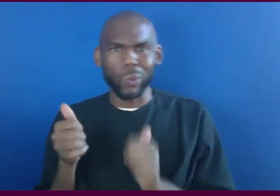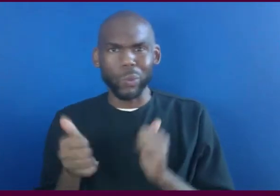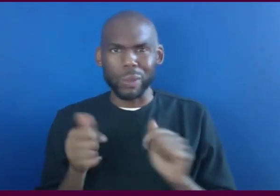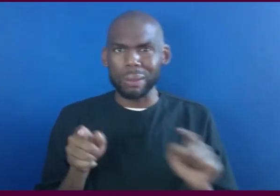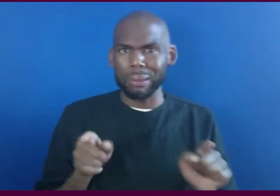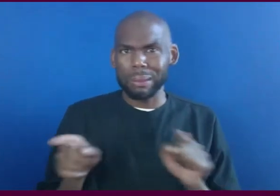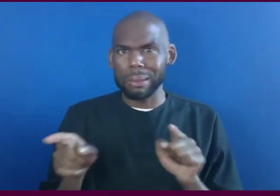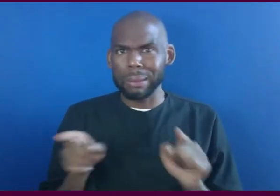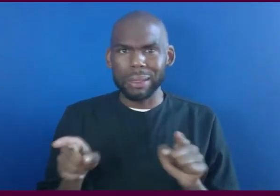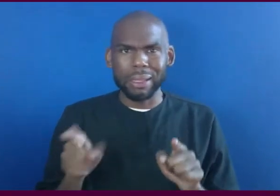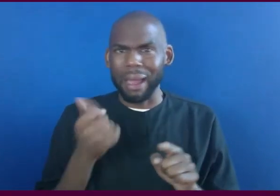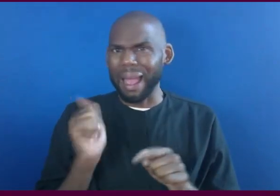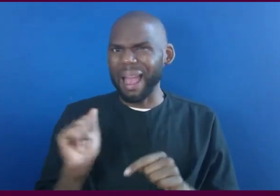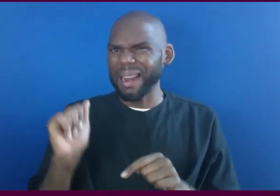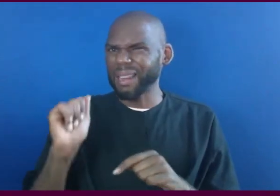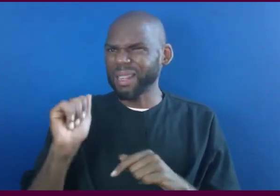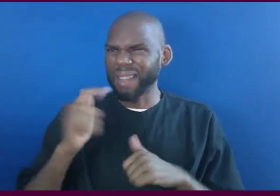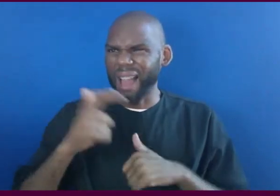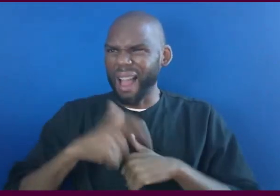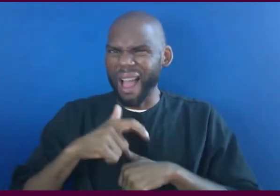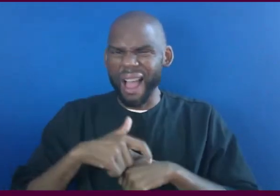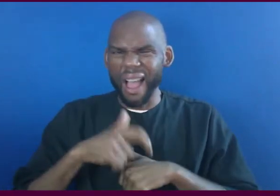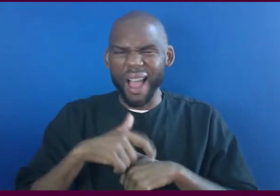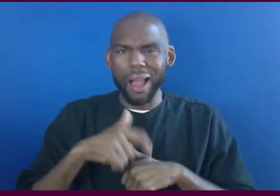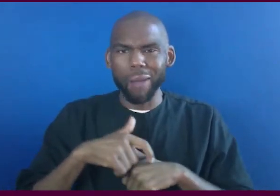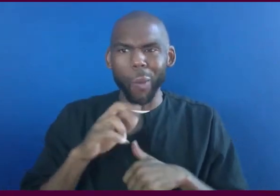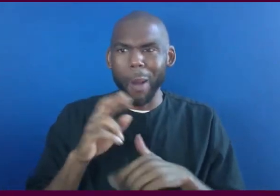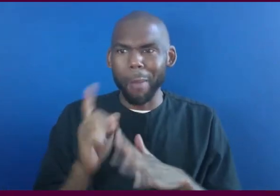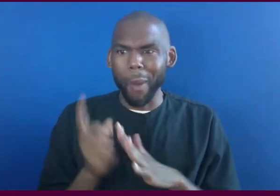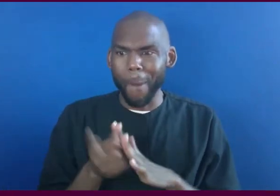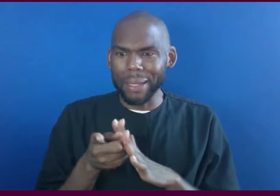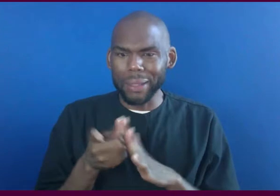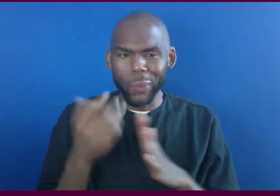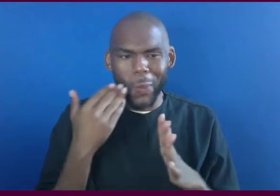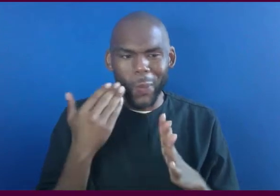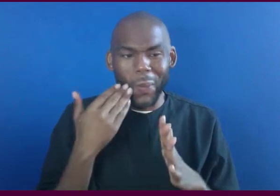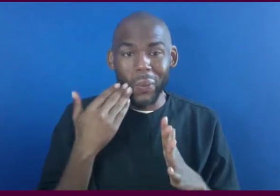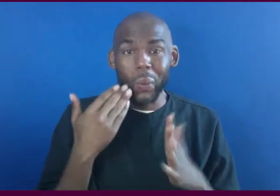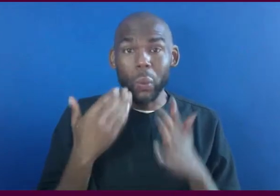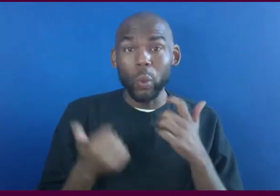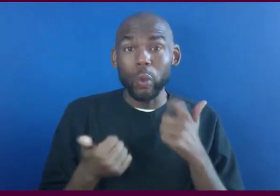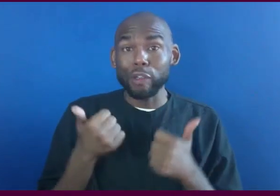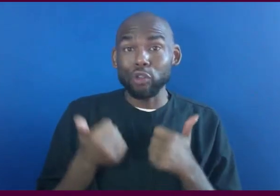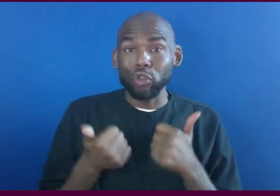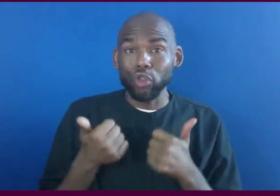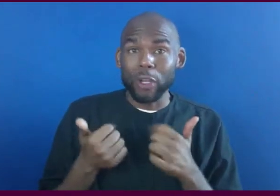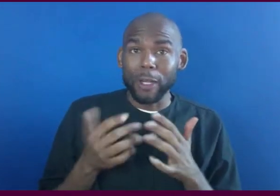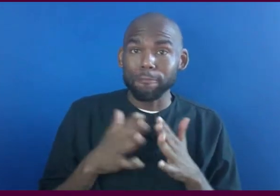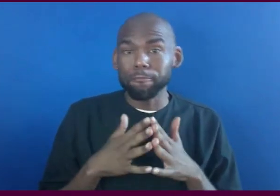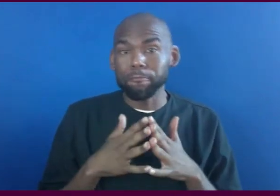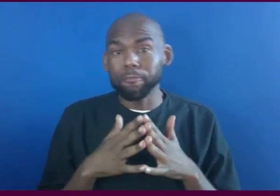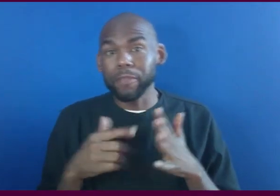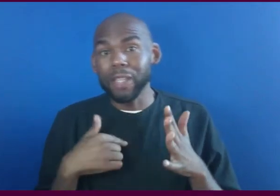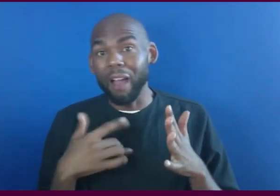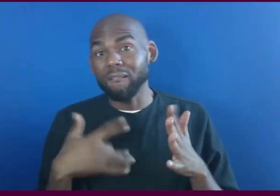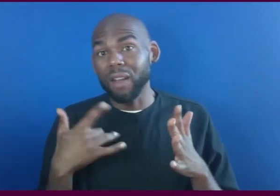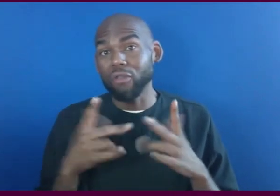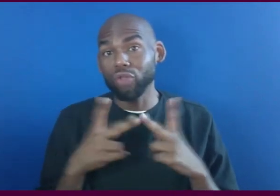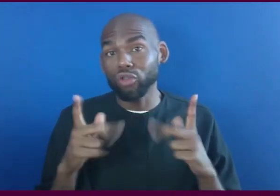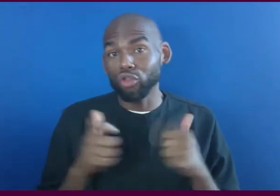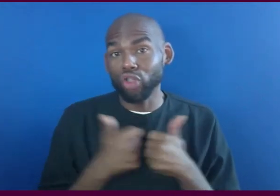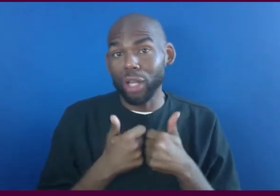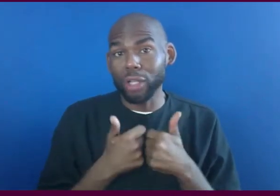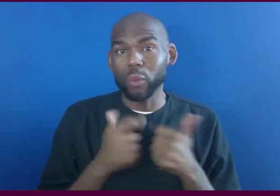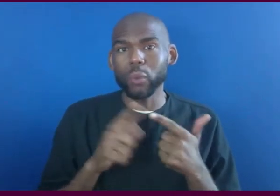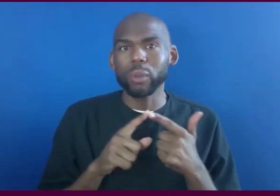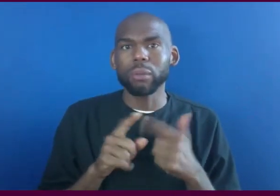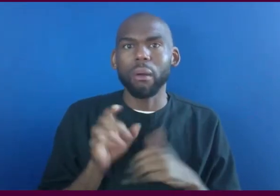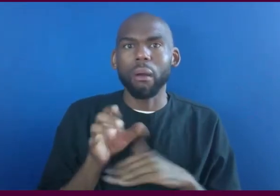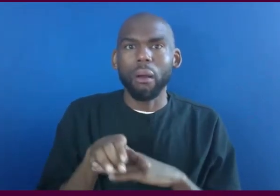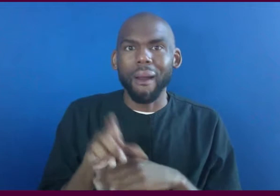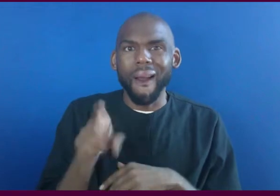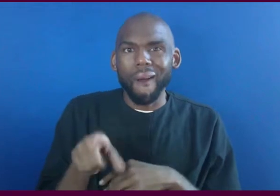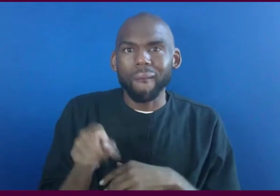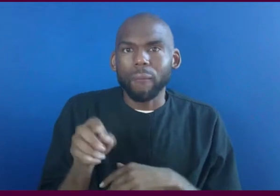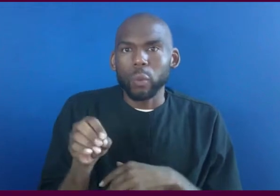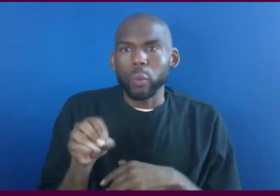at any particular time or moment, which I find really challenging to have to do.